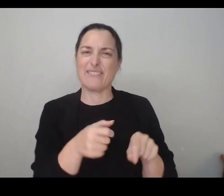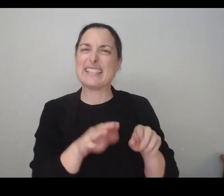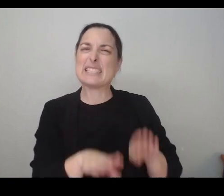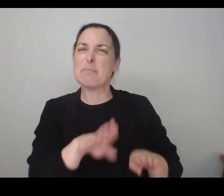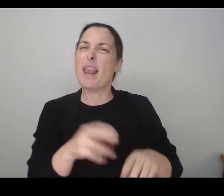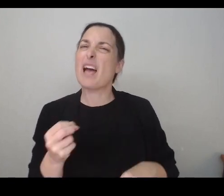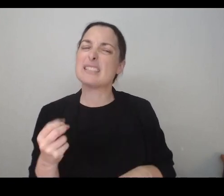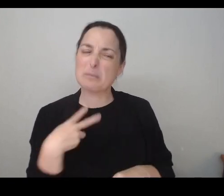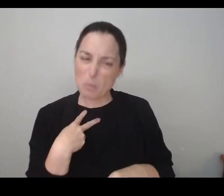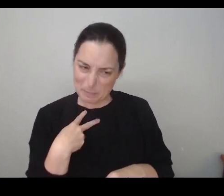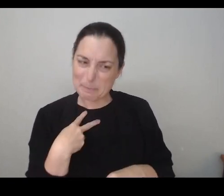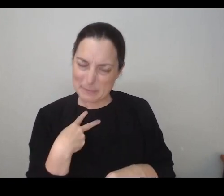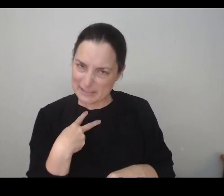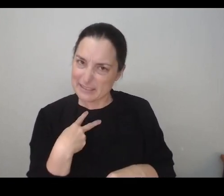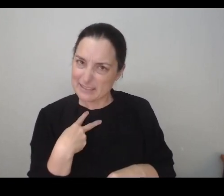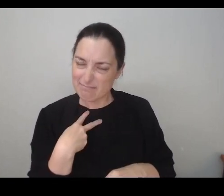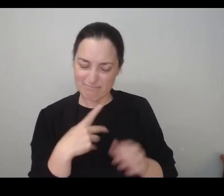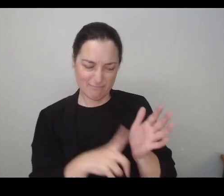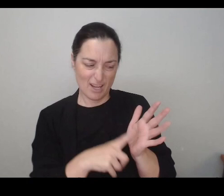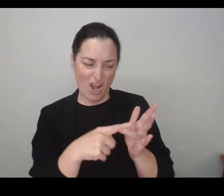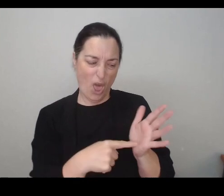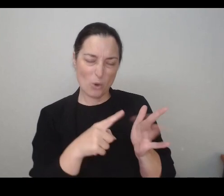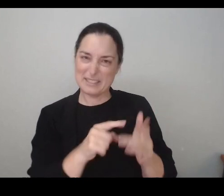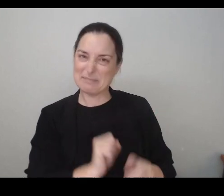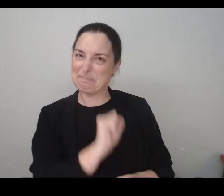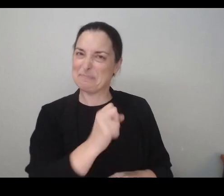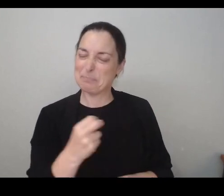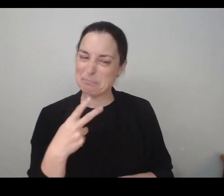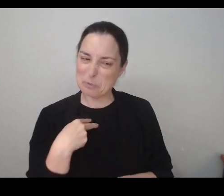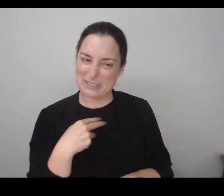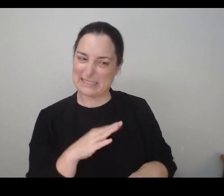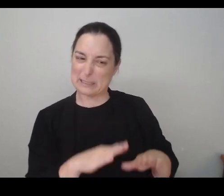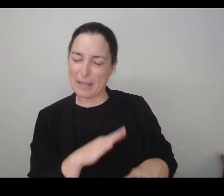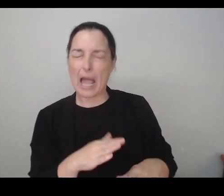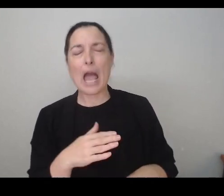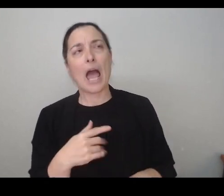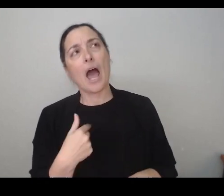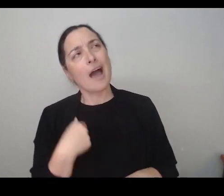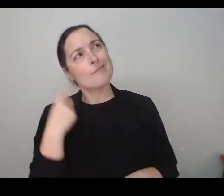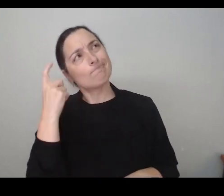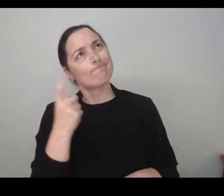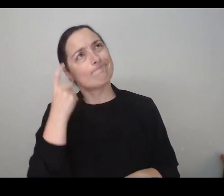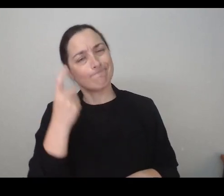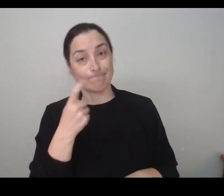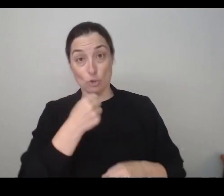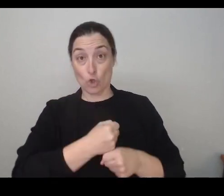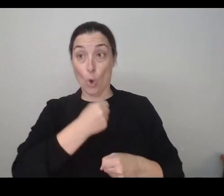And to be honest, I've always thought this idea that Gauguin was disappointed when he arrived in Papeete